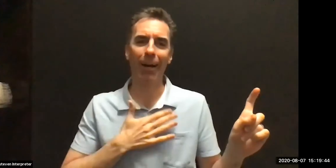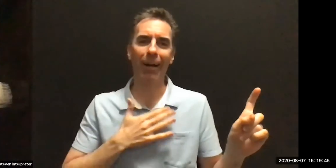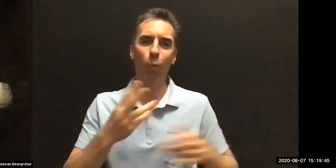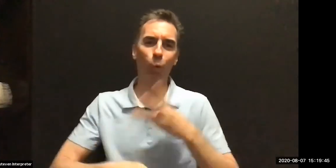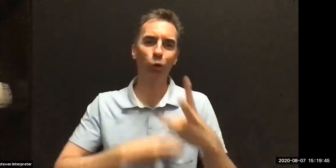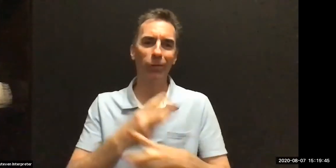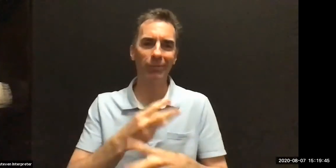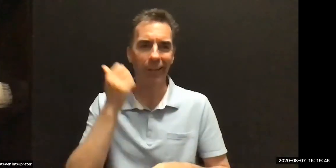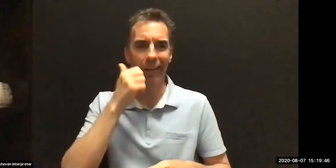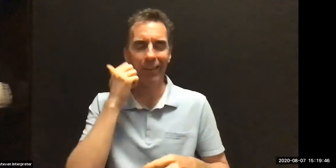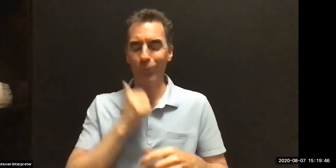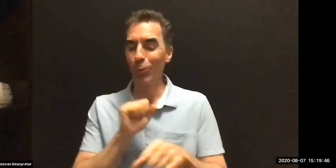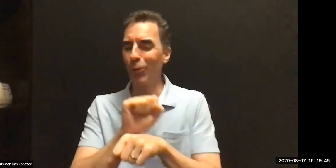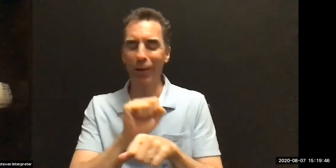Channelle Charest: Is it is the life that